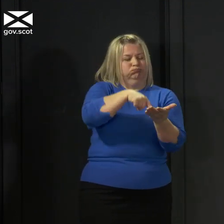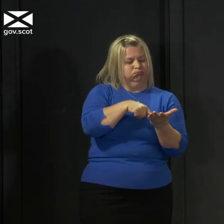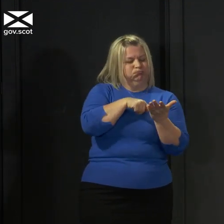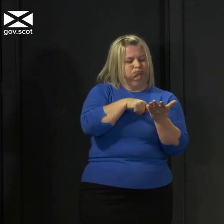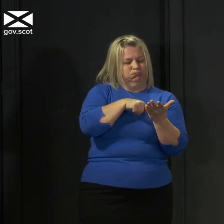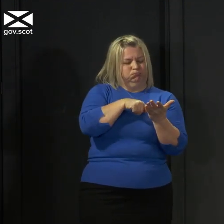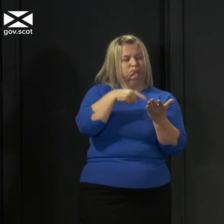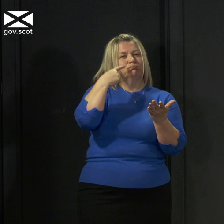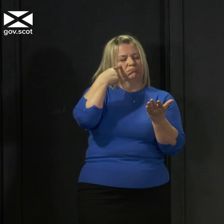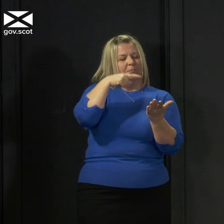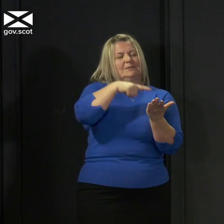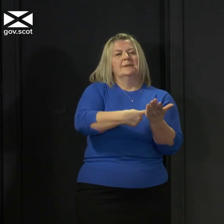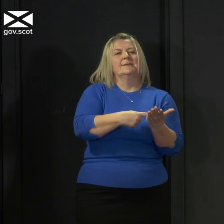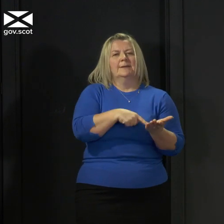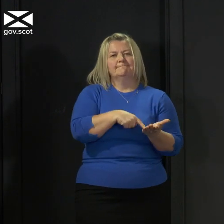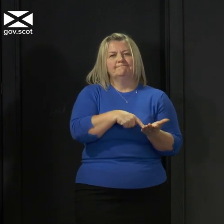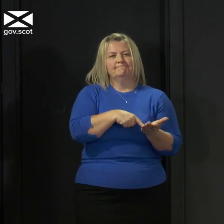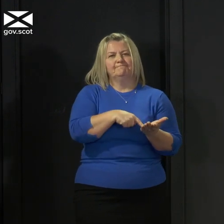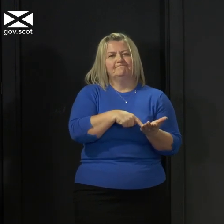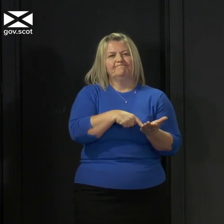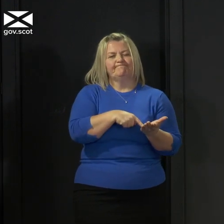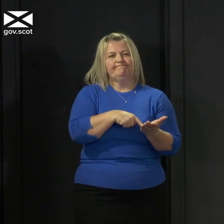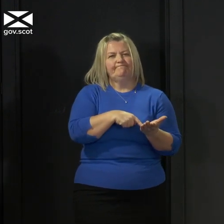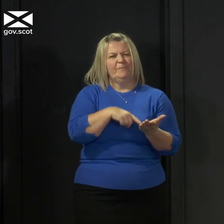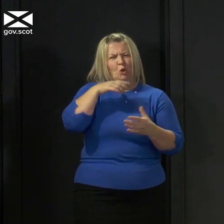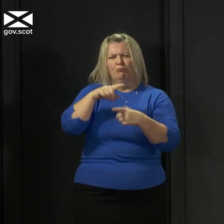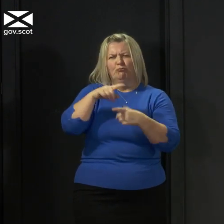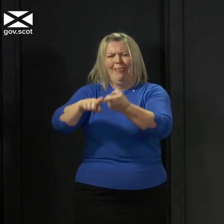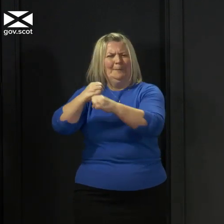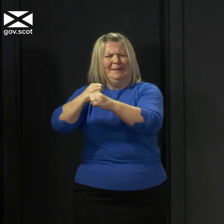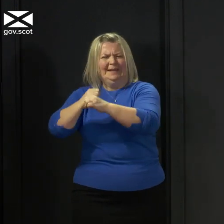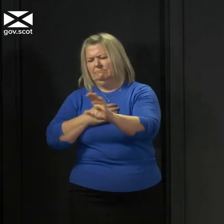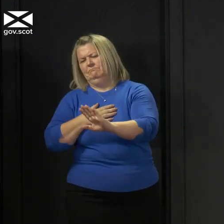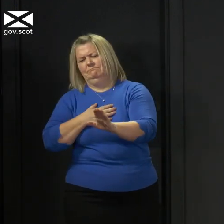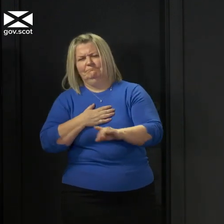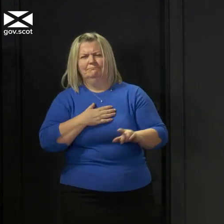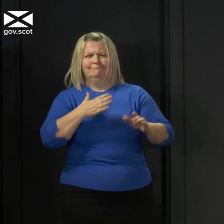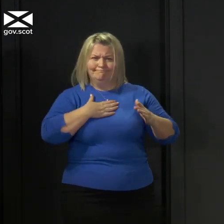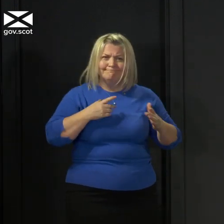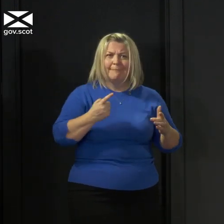things we did an earlier stage of this pandemic of course was established our